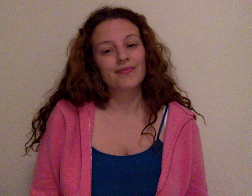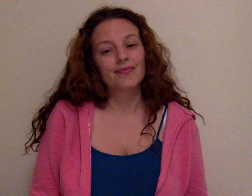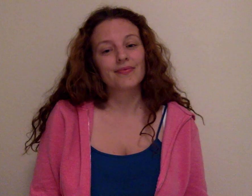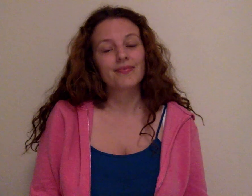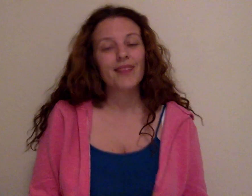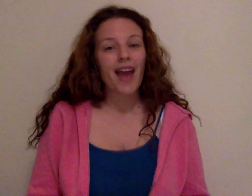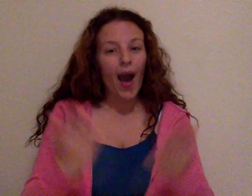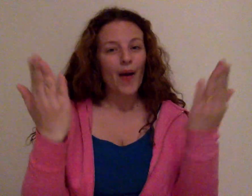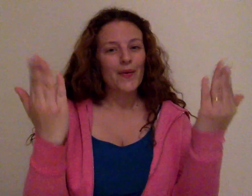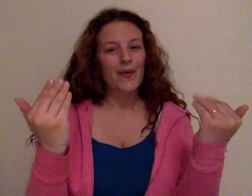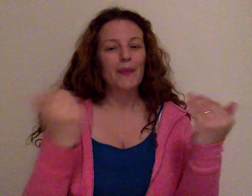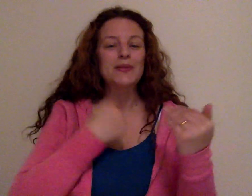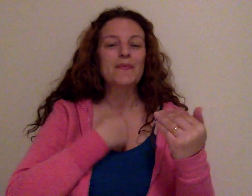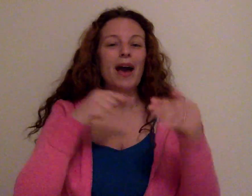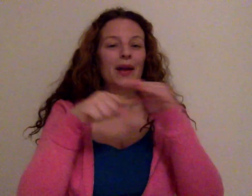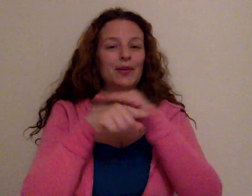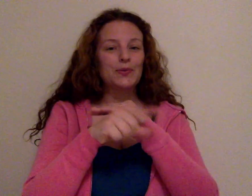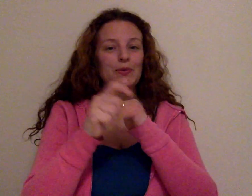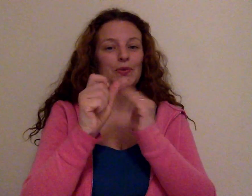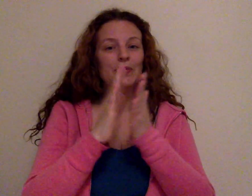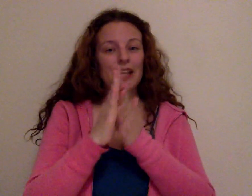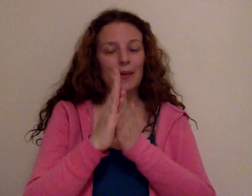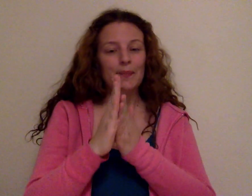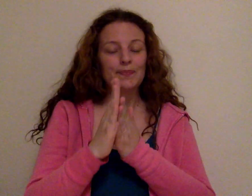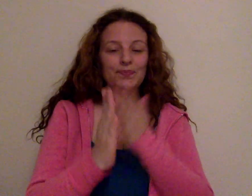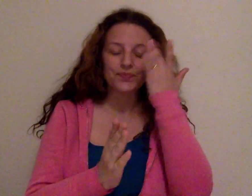Welcome to my Youtube channel.